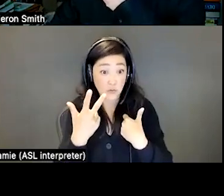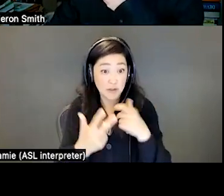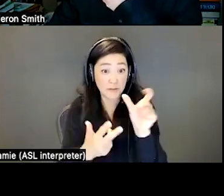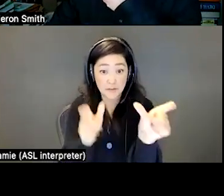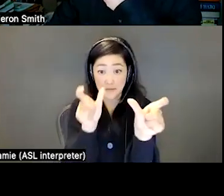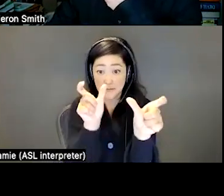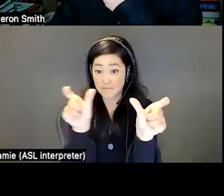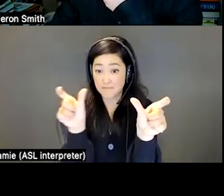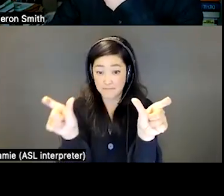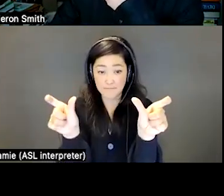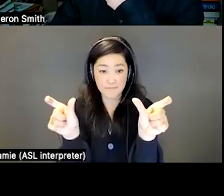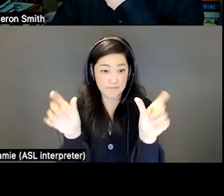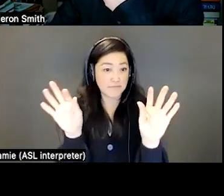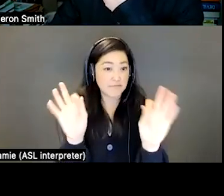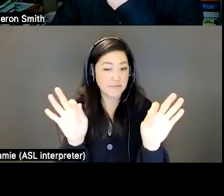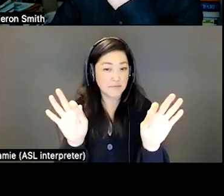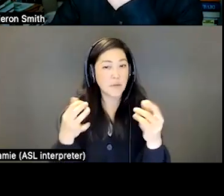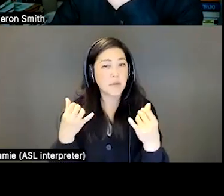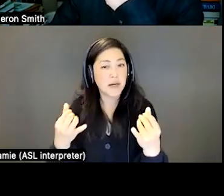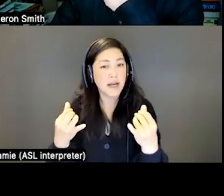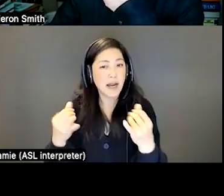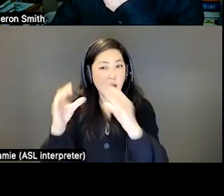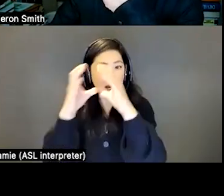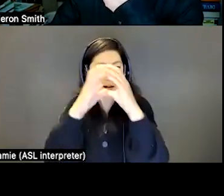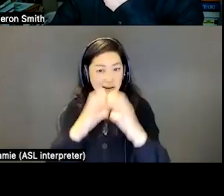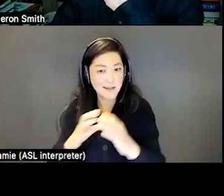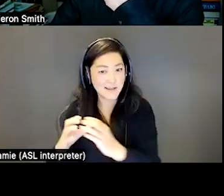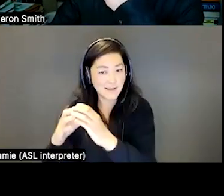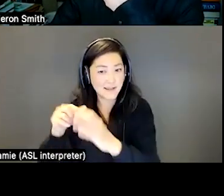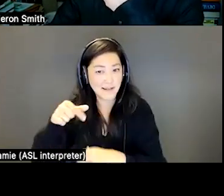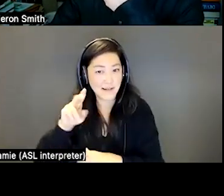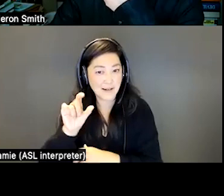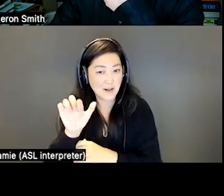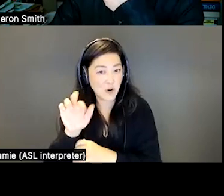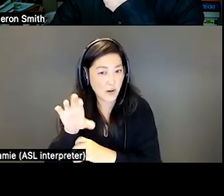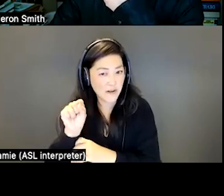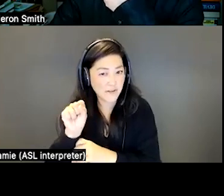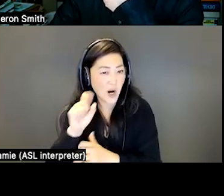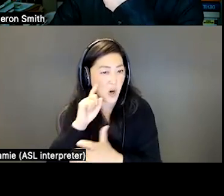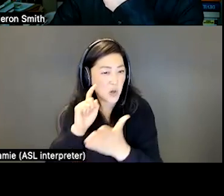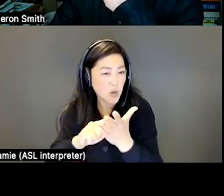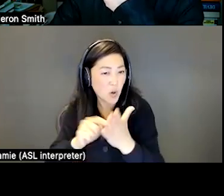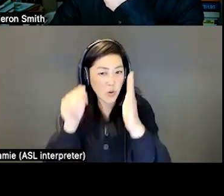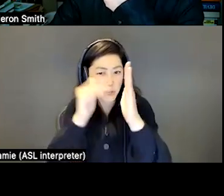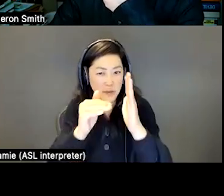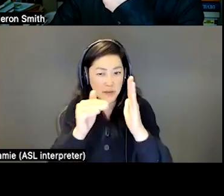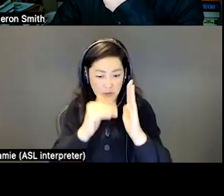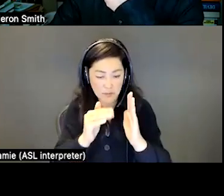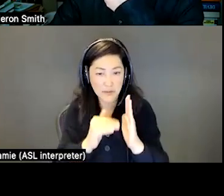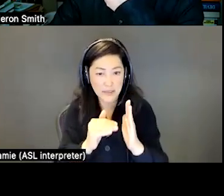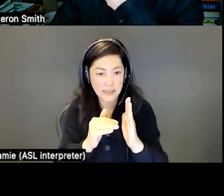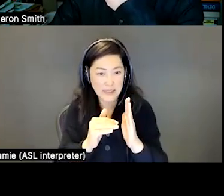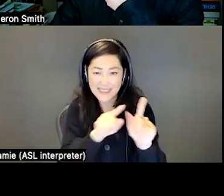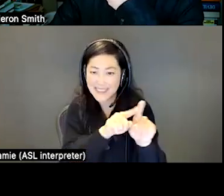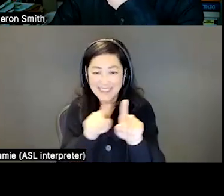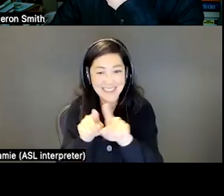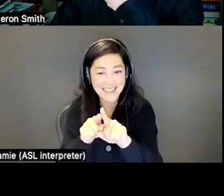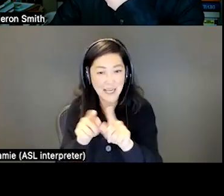the qualifiers really repeat what's in the classification subject tree.